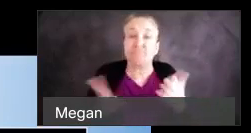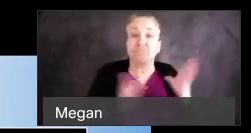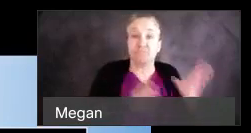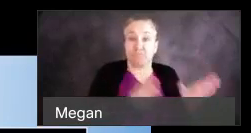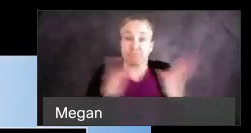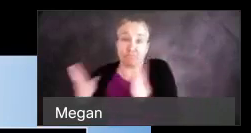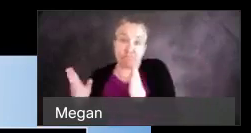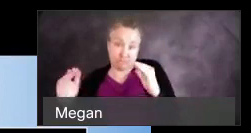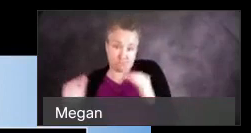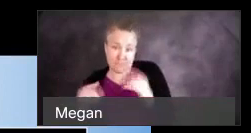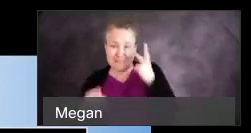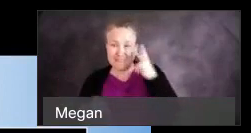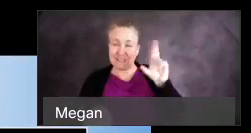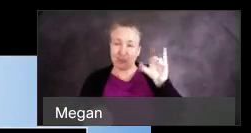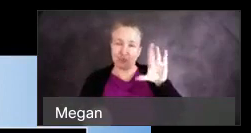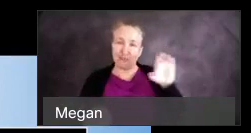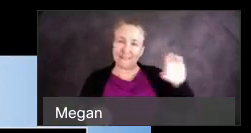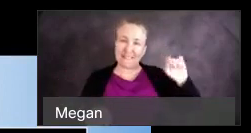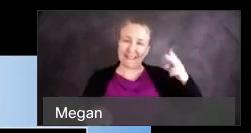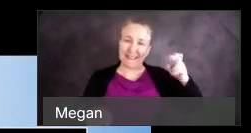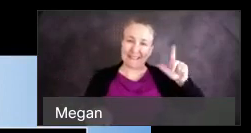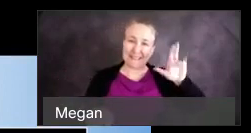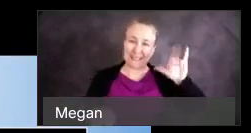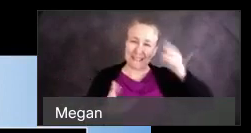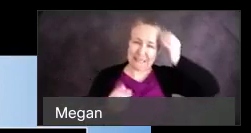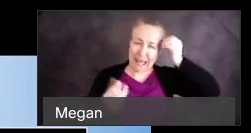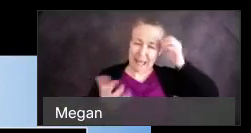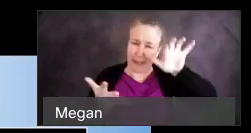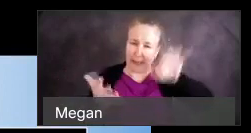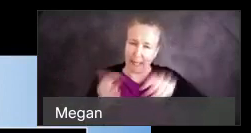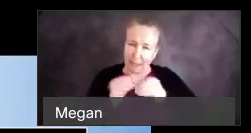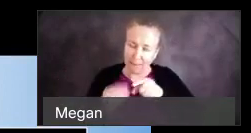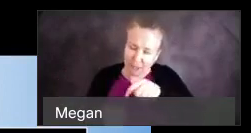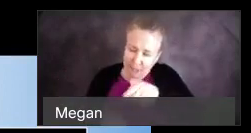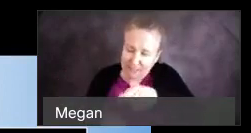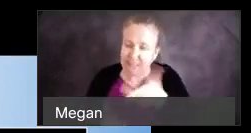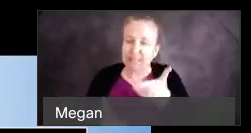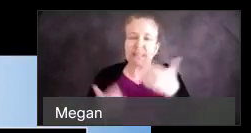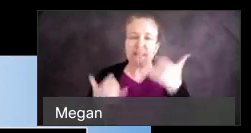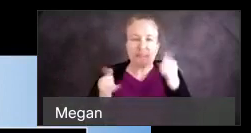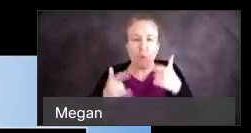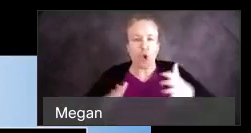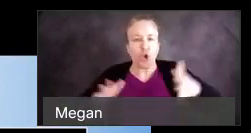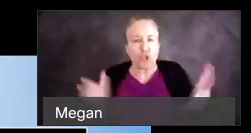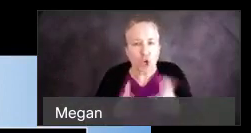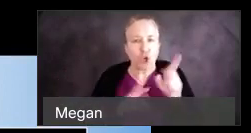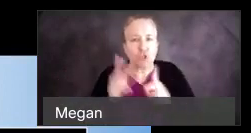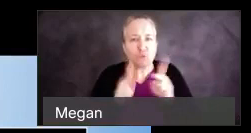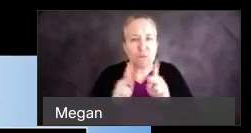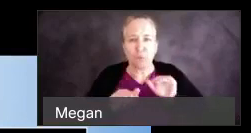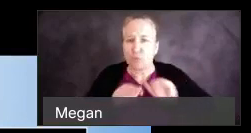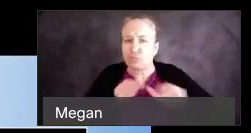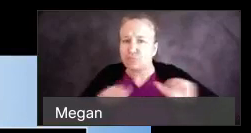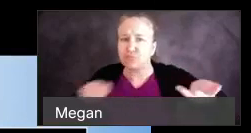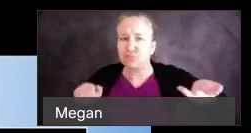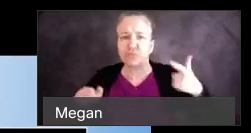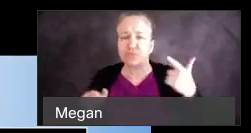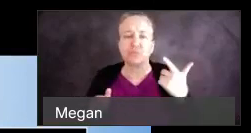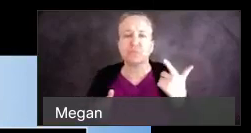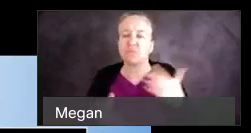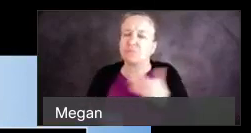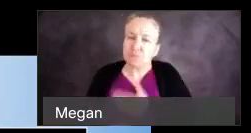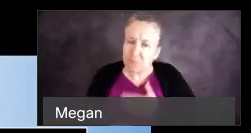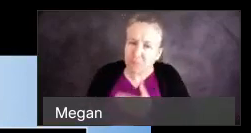and ethnicity data, I do want to continue to encourage people to just please self-identify